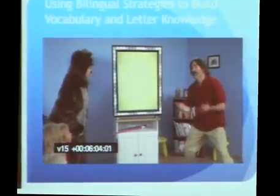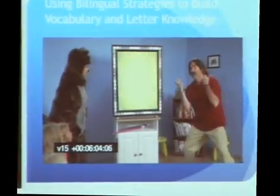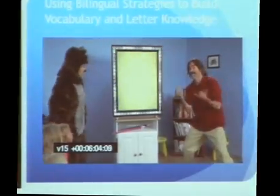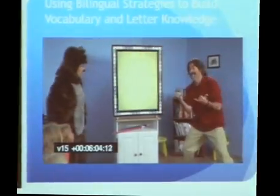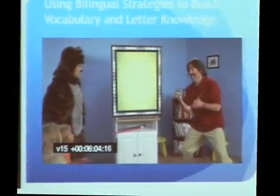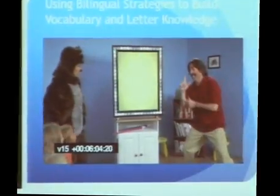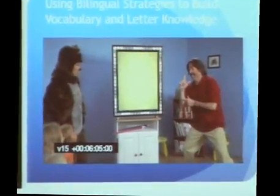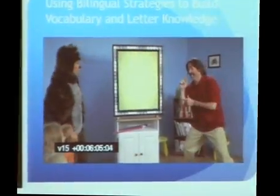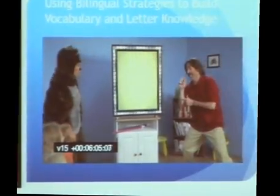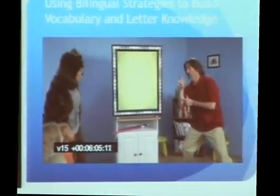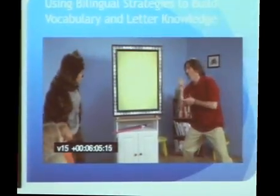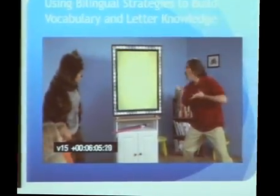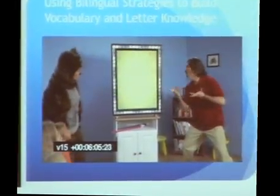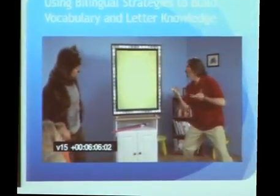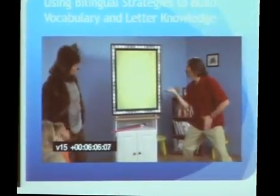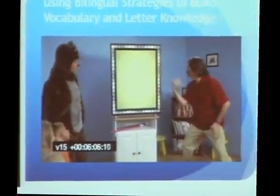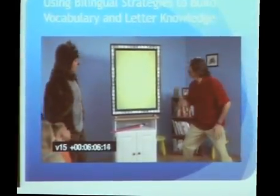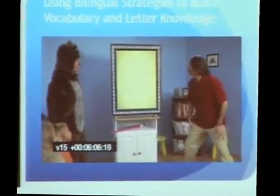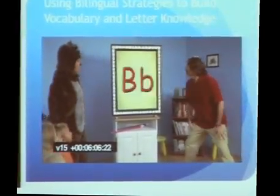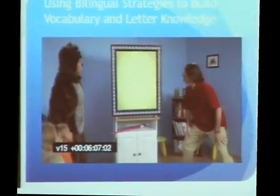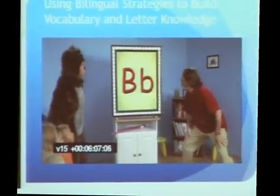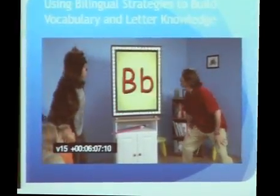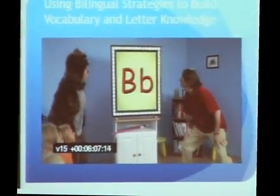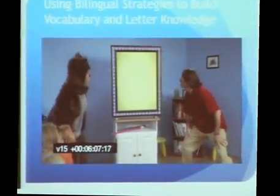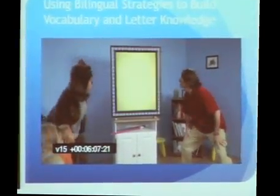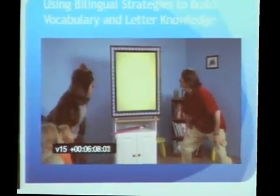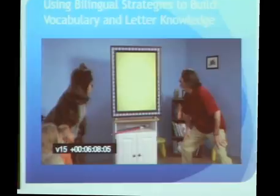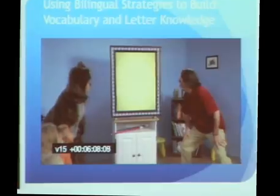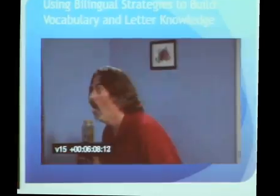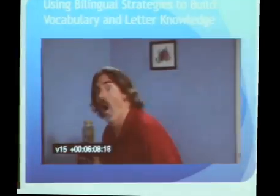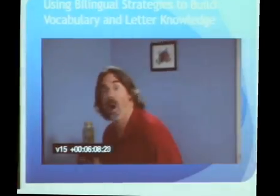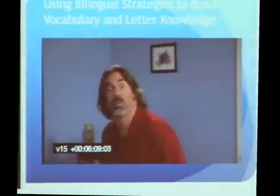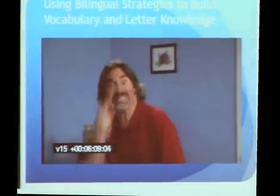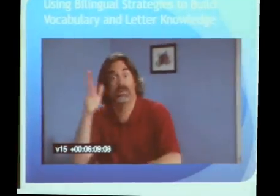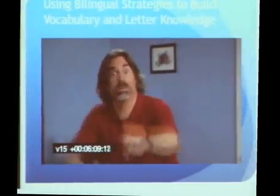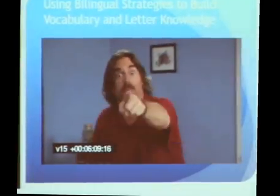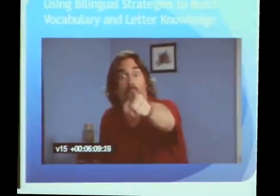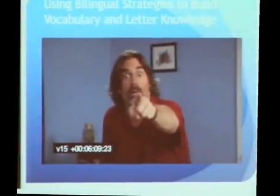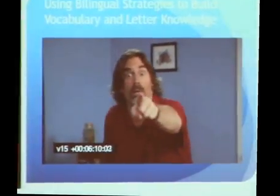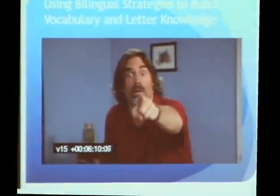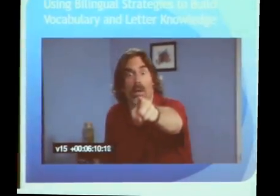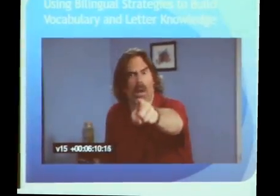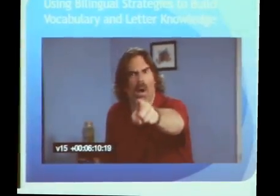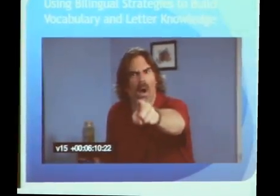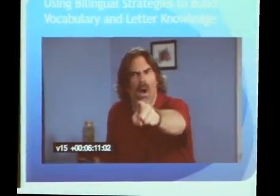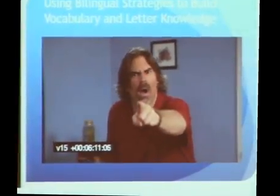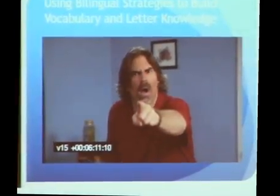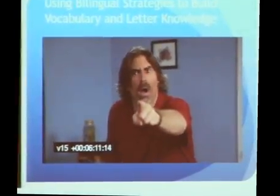Let's see. What's a letter? What's today's letter? Did you get it?